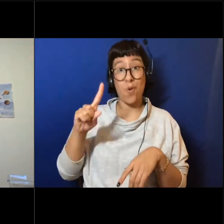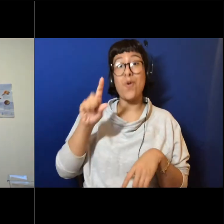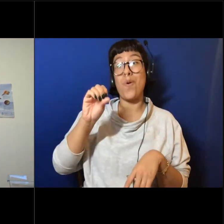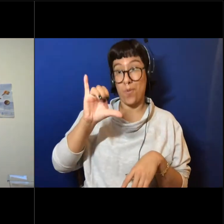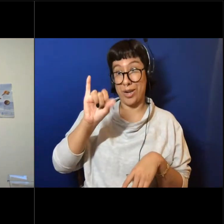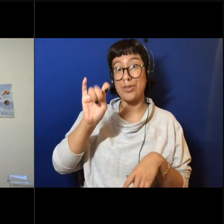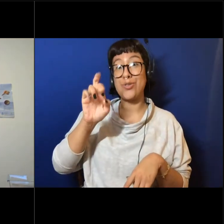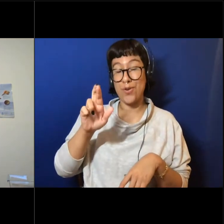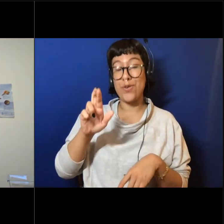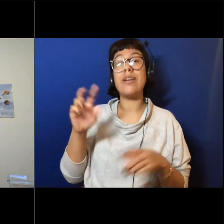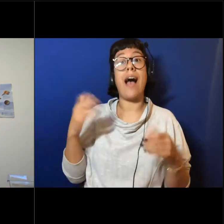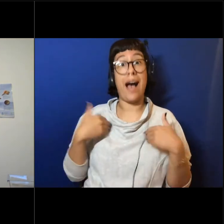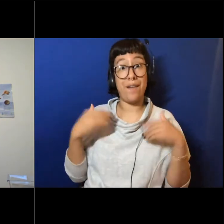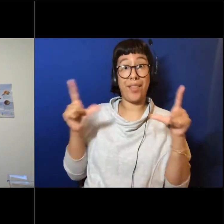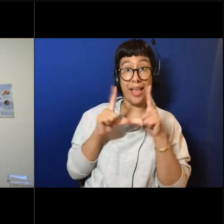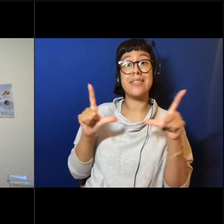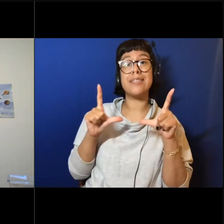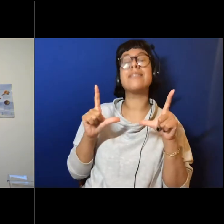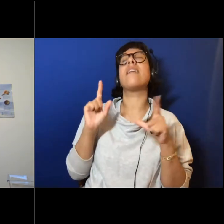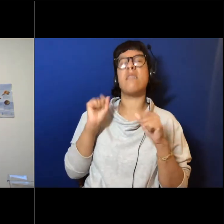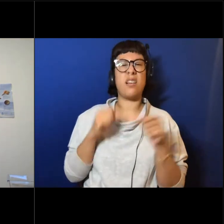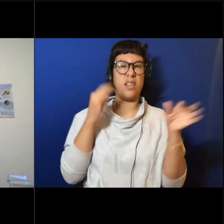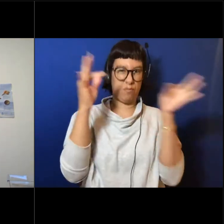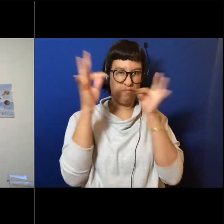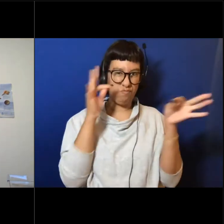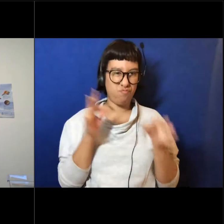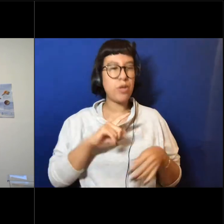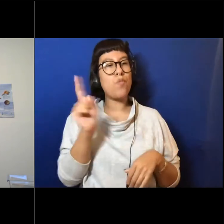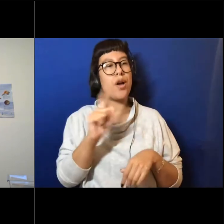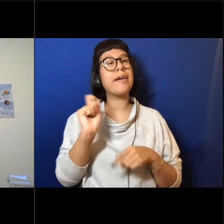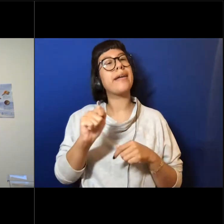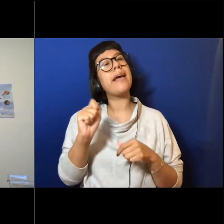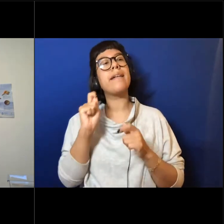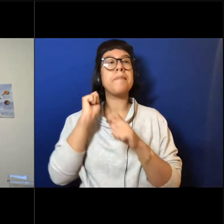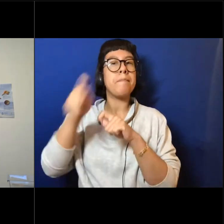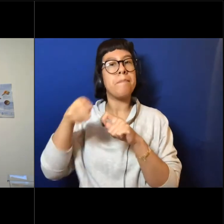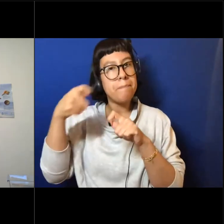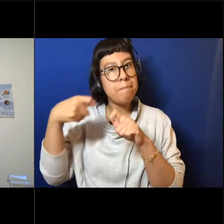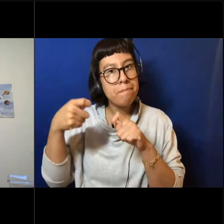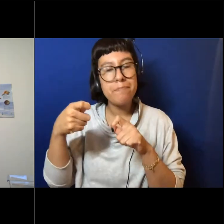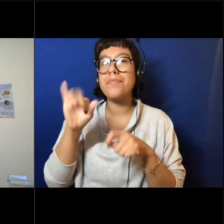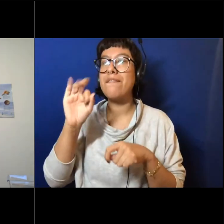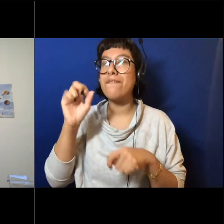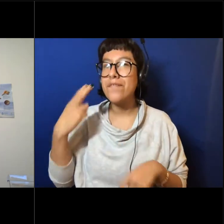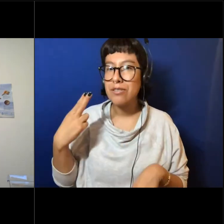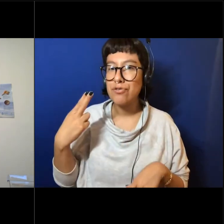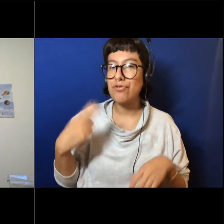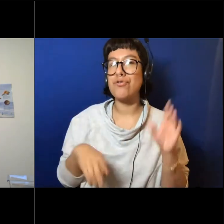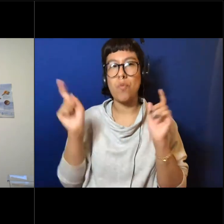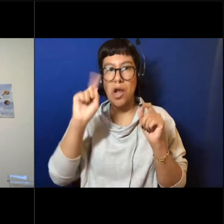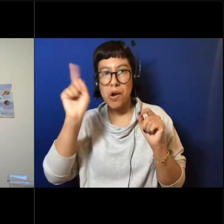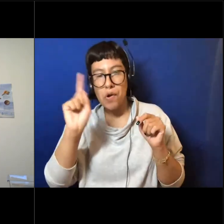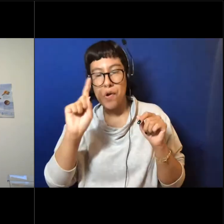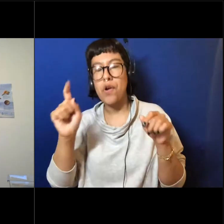to show you what areas you can go to, because there're specific areas as well as the sizes, and how many you can take.